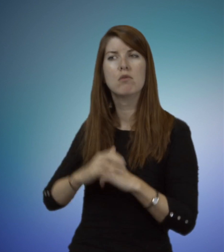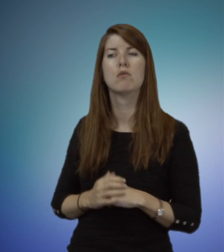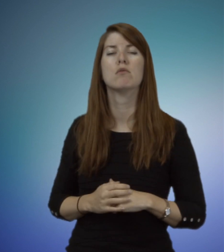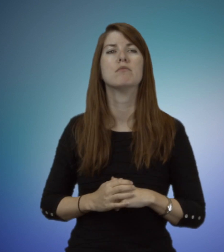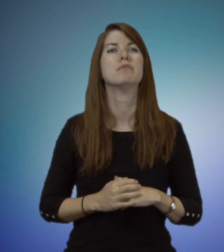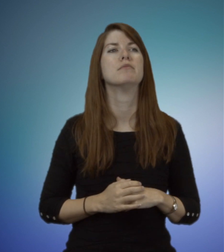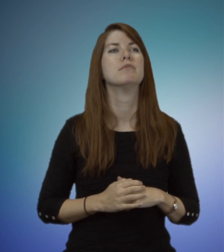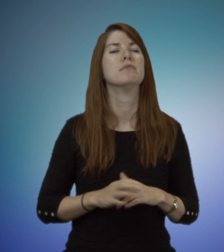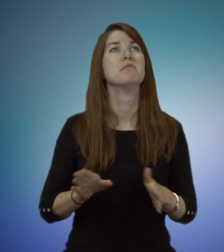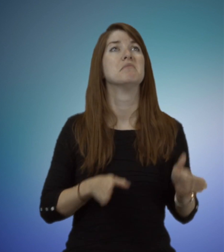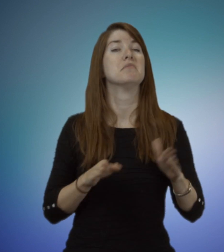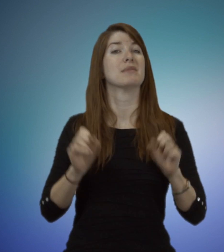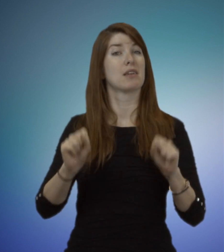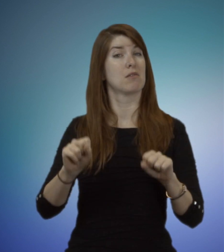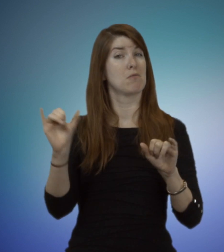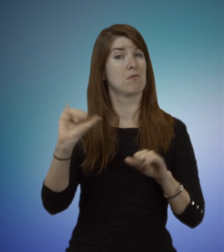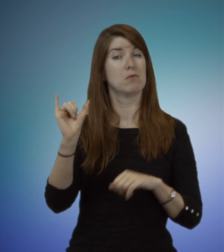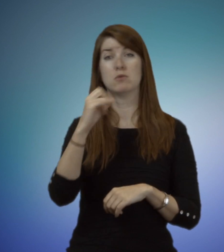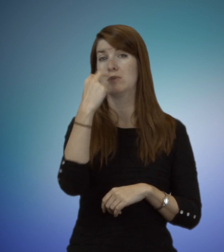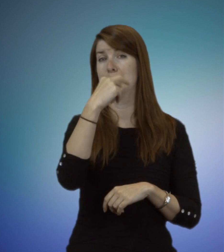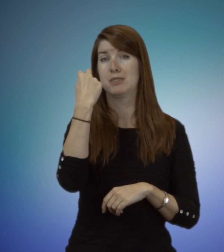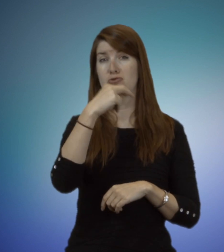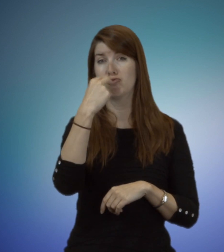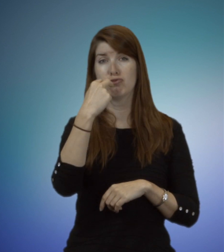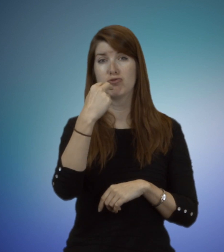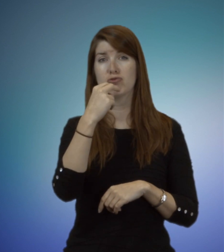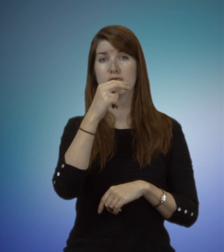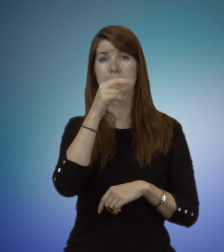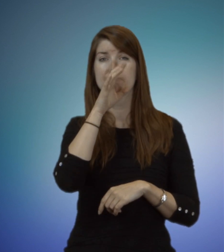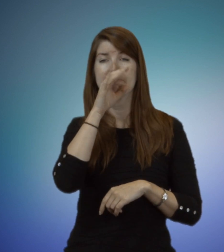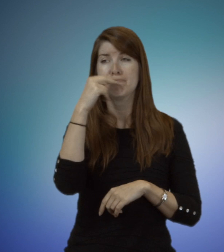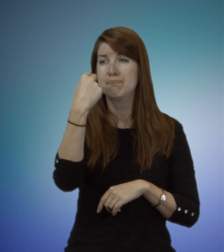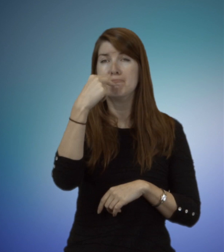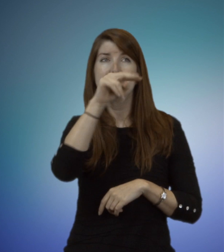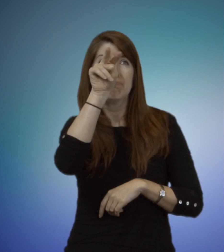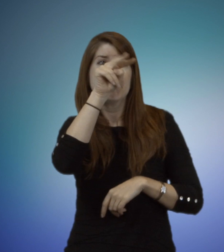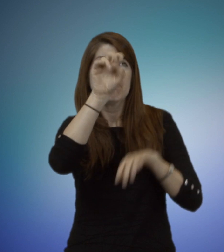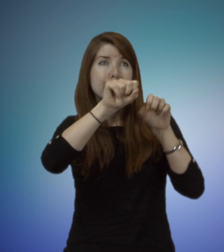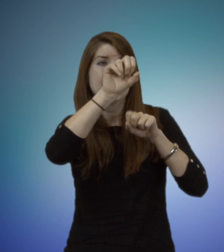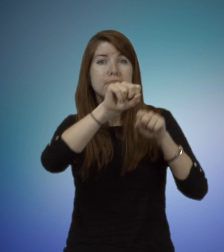if you, if, if the ARD committee or people working with the child deem it important